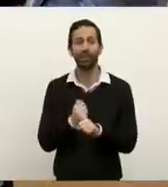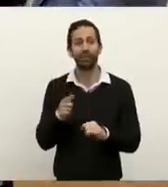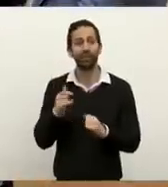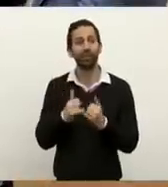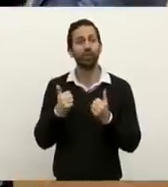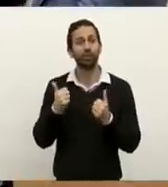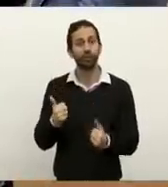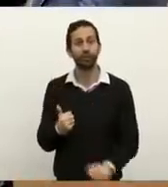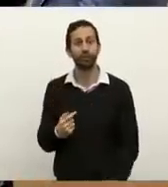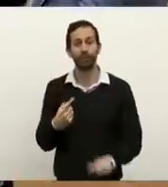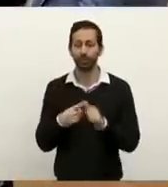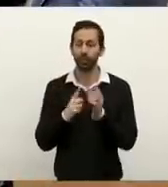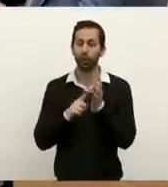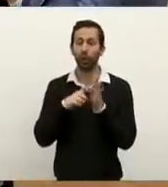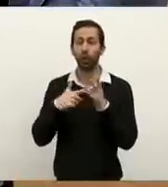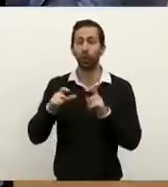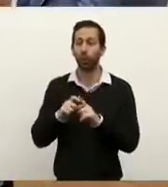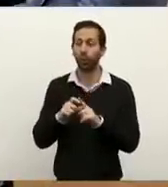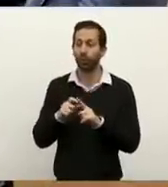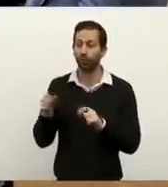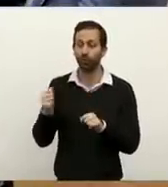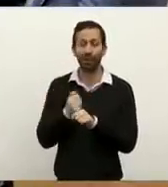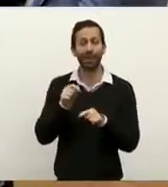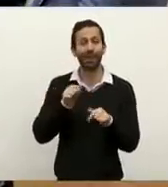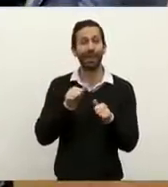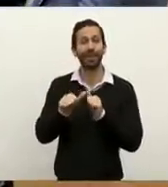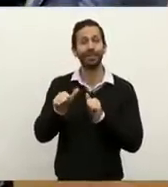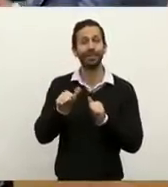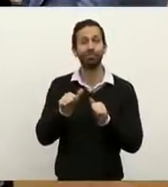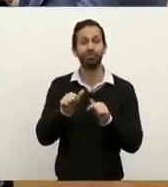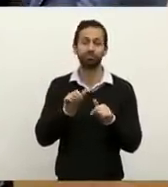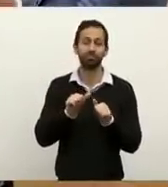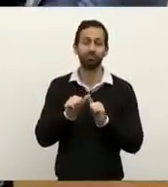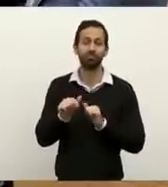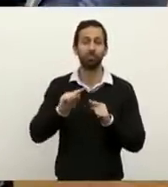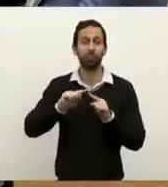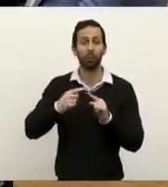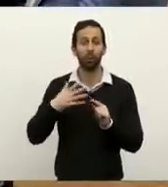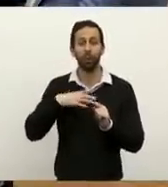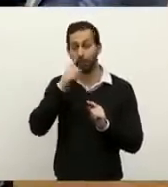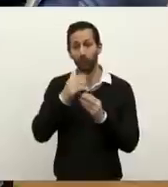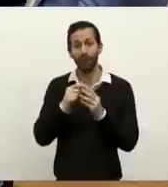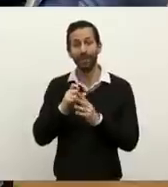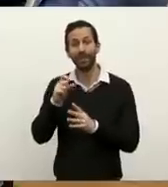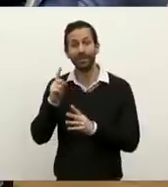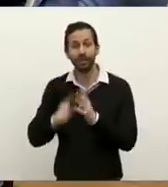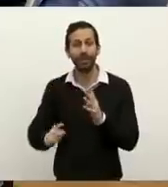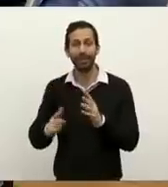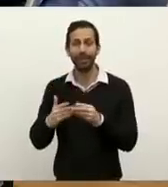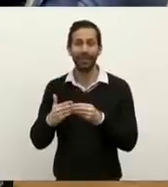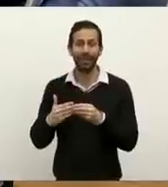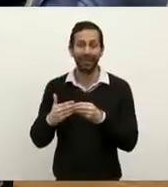And also Lloyd, I think you make an excellent point about that we want people with disability leading an ordinary life,